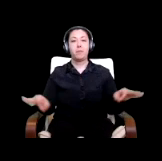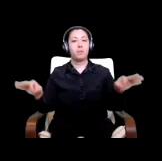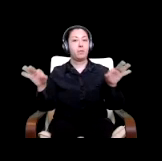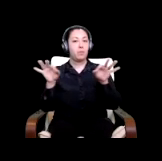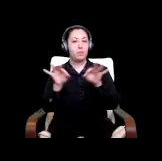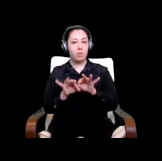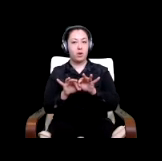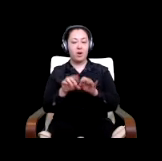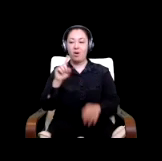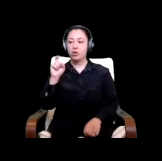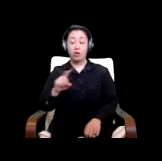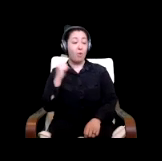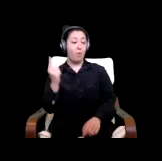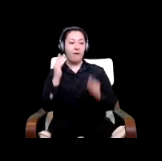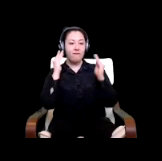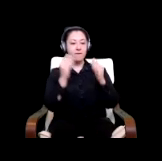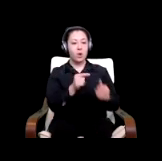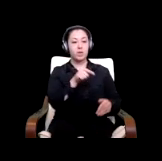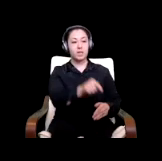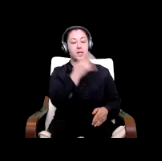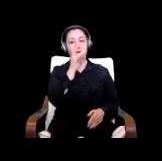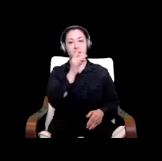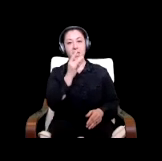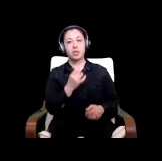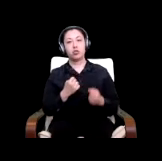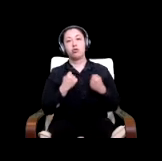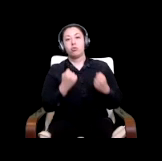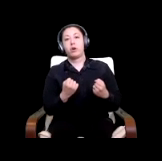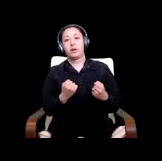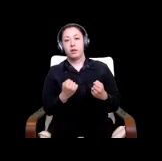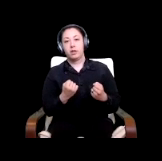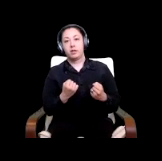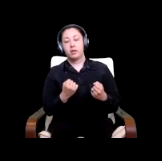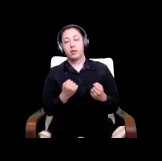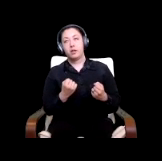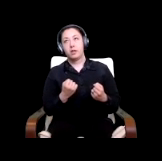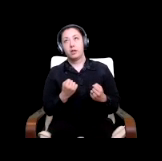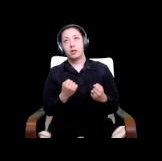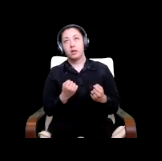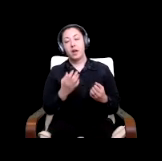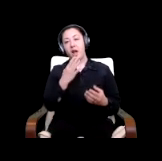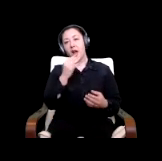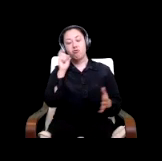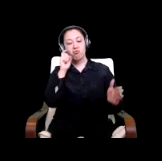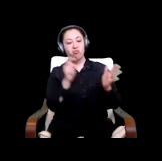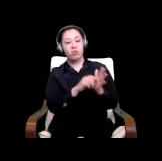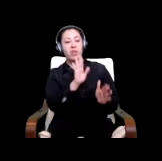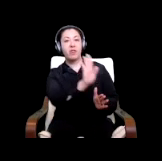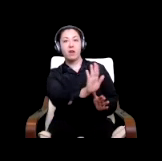of the child and seeing the potential of the students instead of just